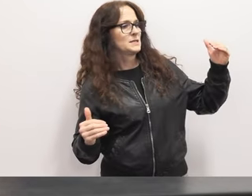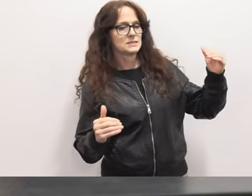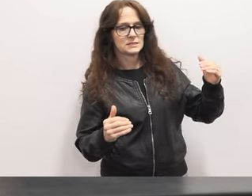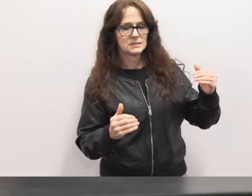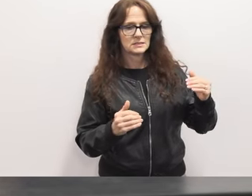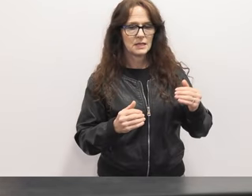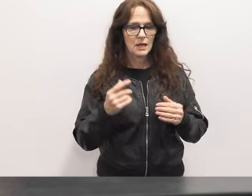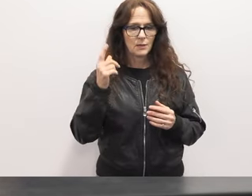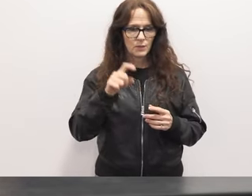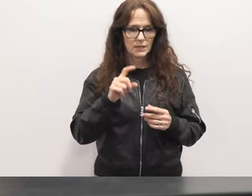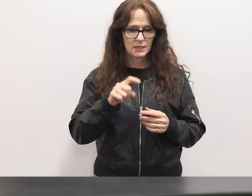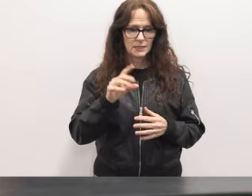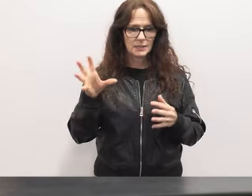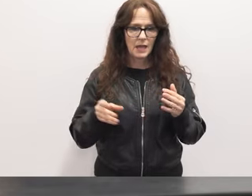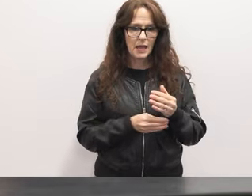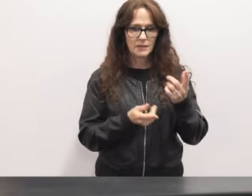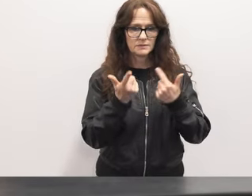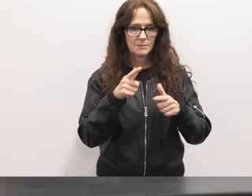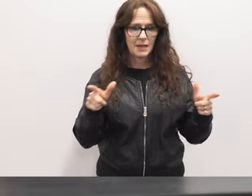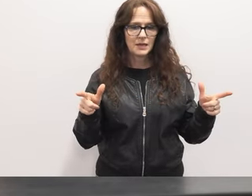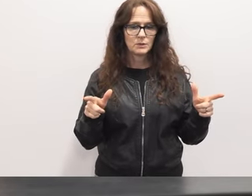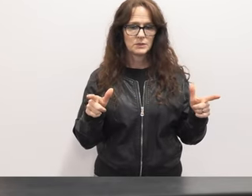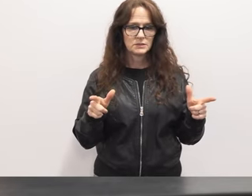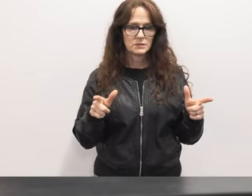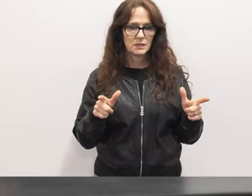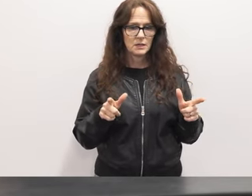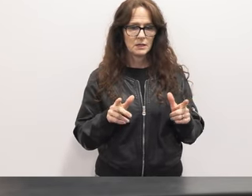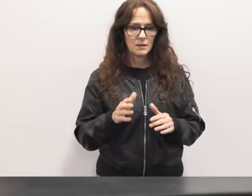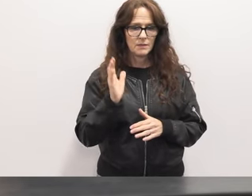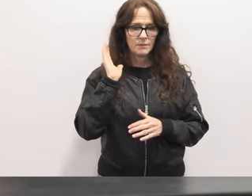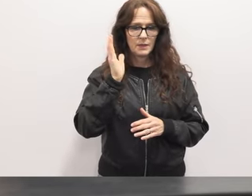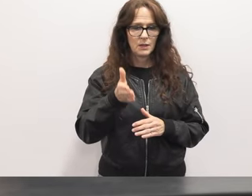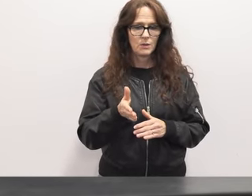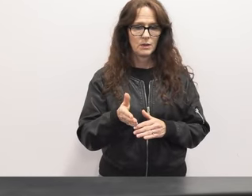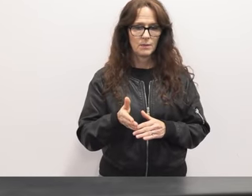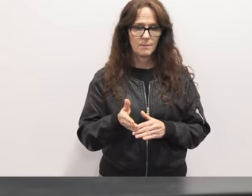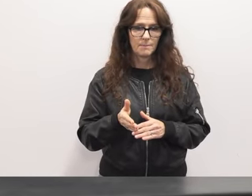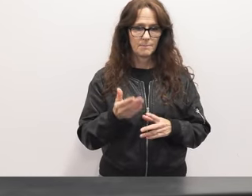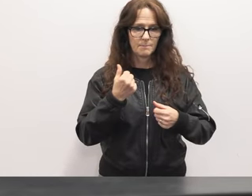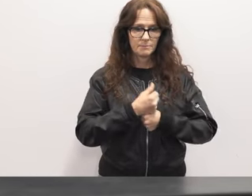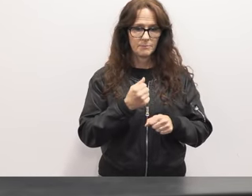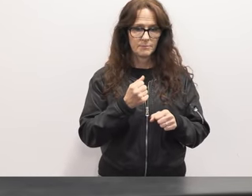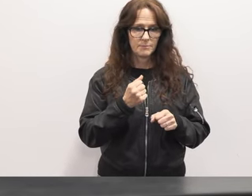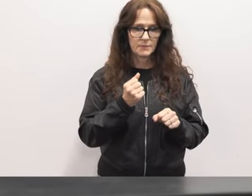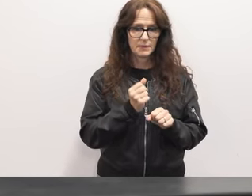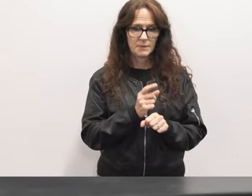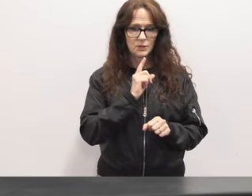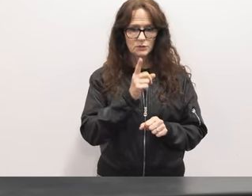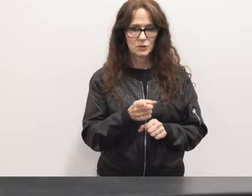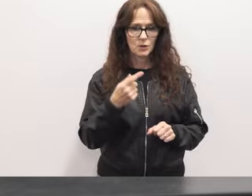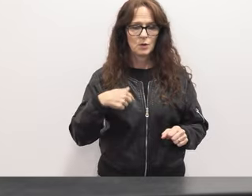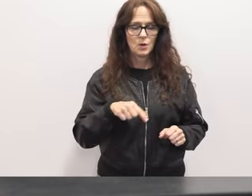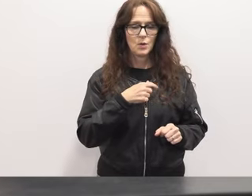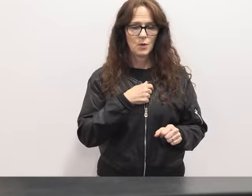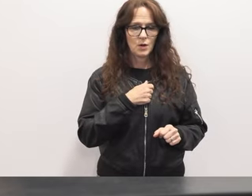I think we need to add some language in there that would, you know, make sure that we are addressing